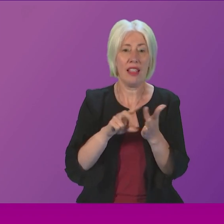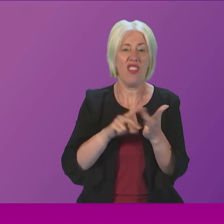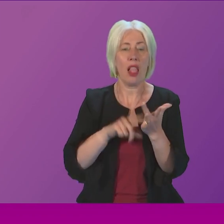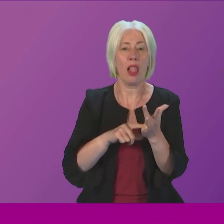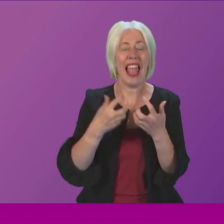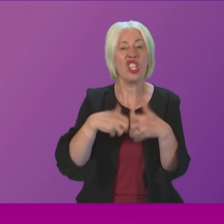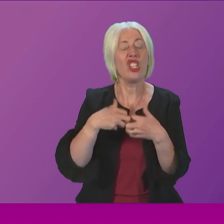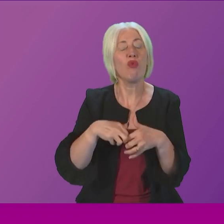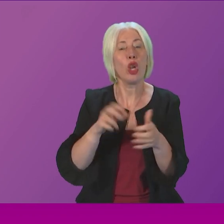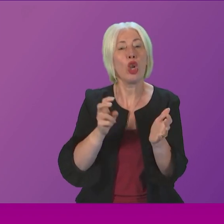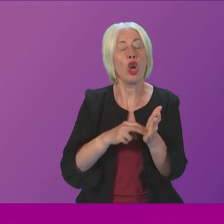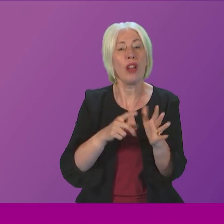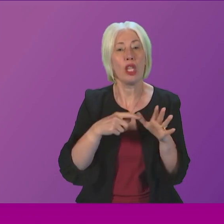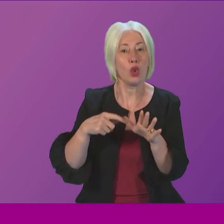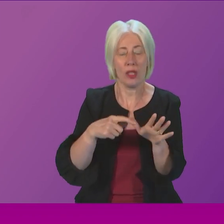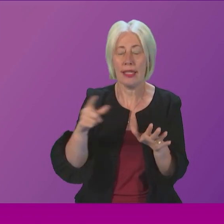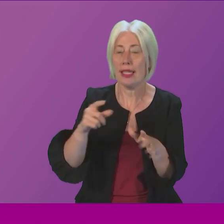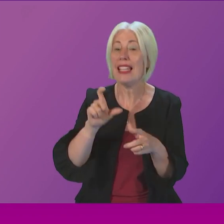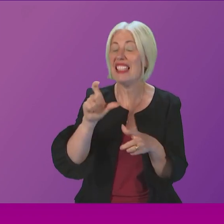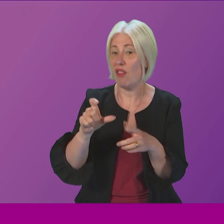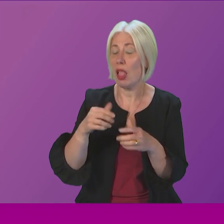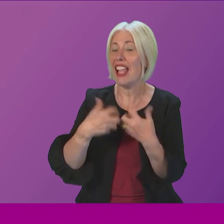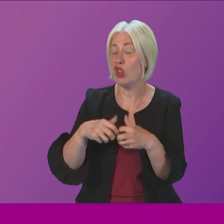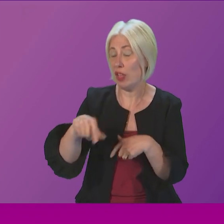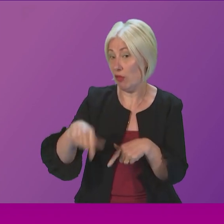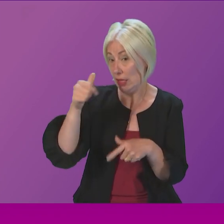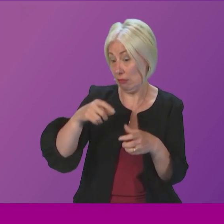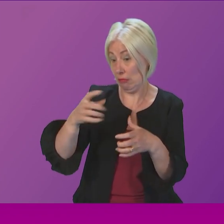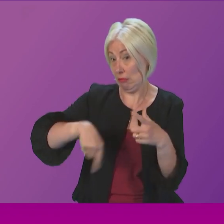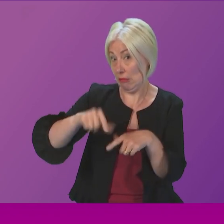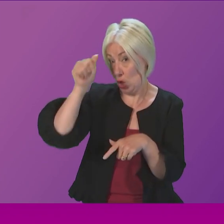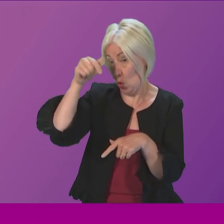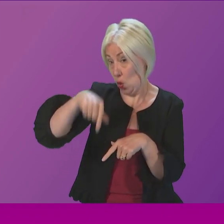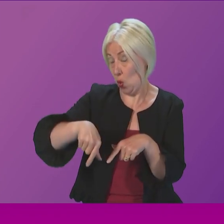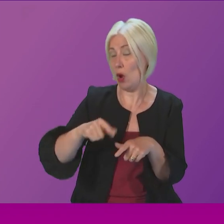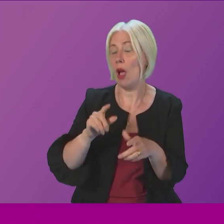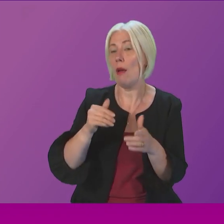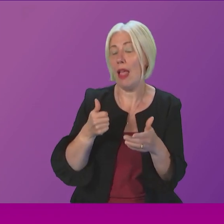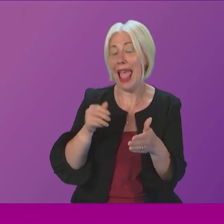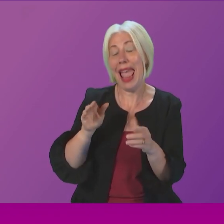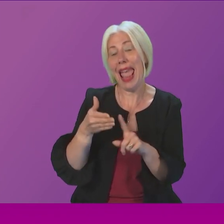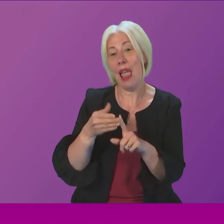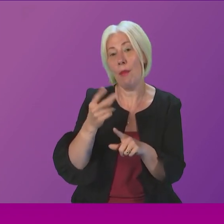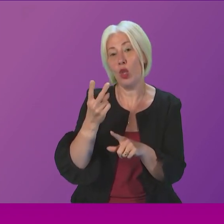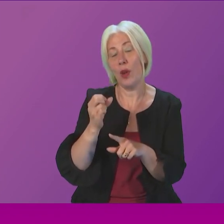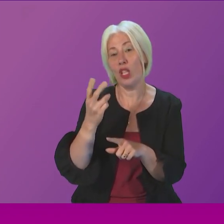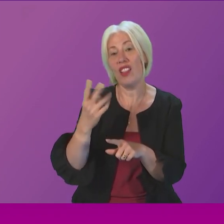“The civil engineering sector in Scotland have known for many years that the promise to dual the A9 2025 would not be met.”